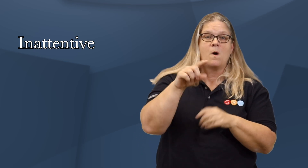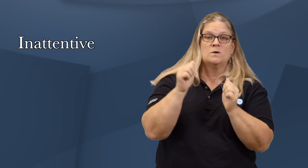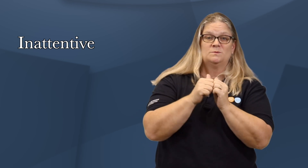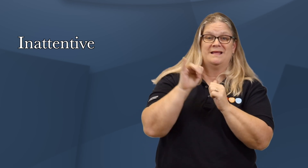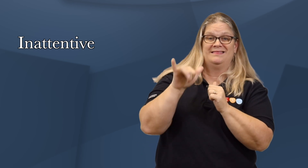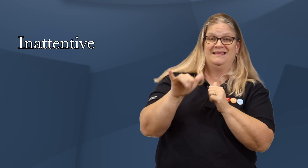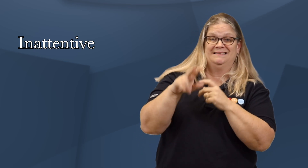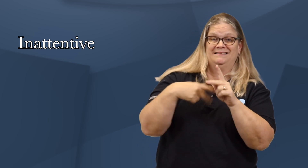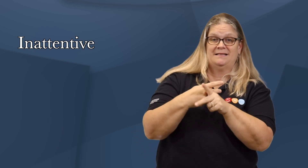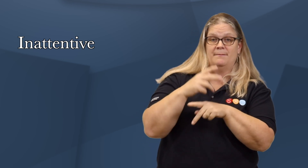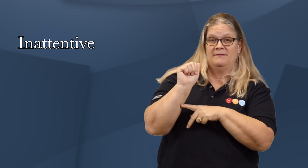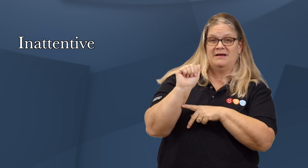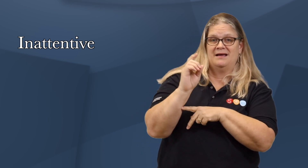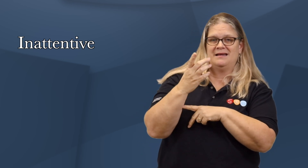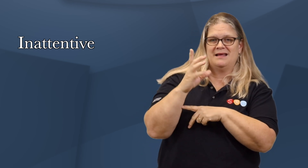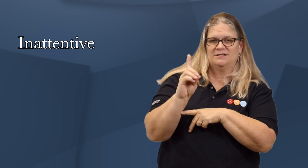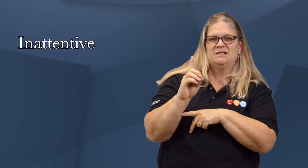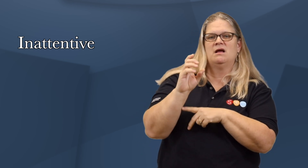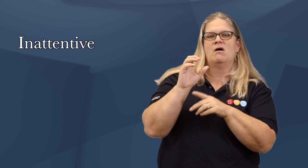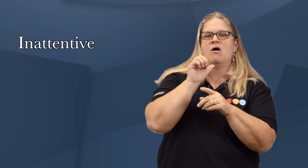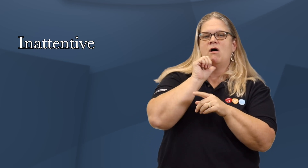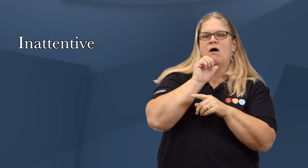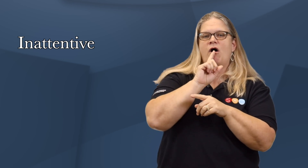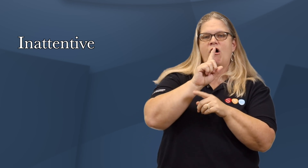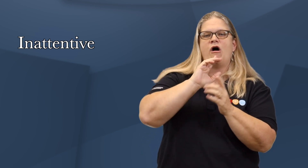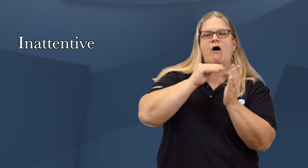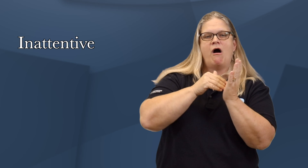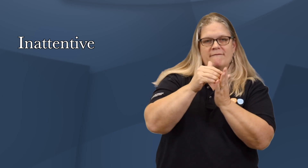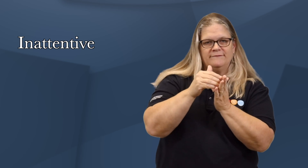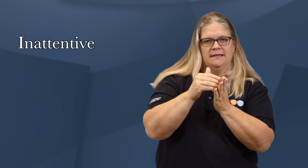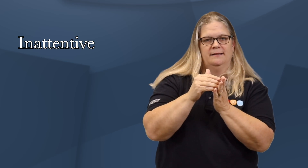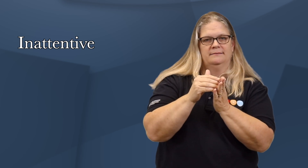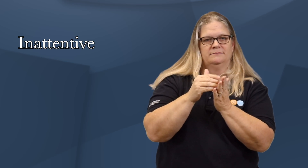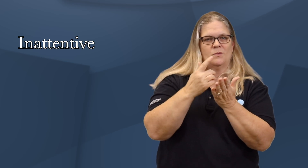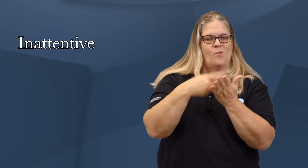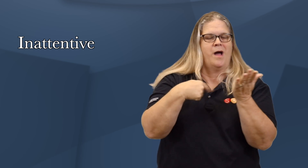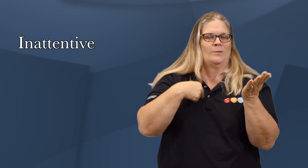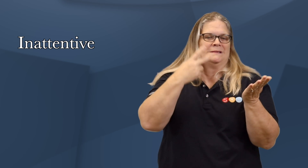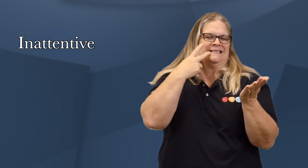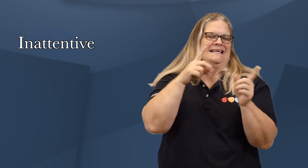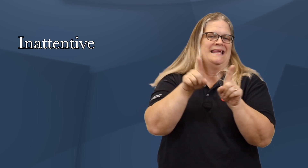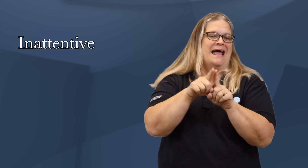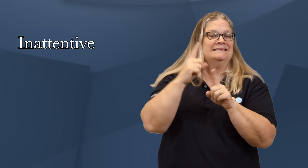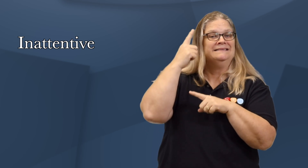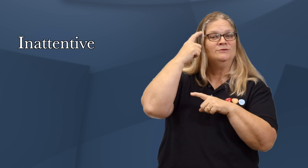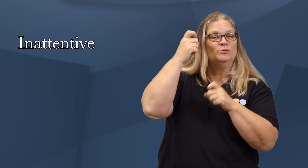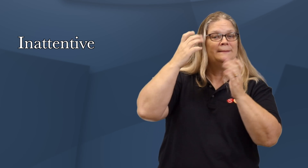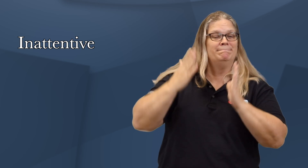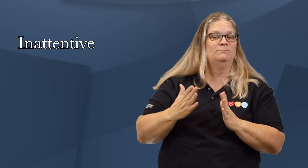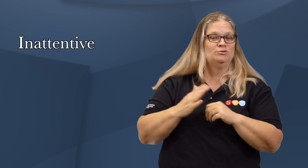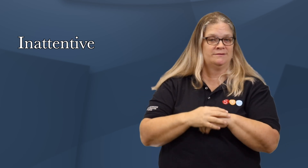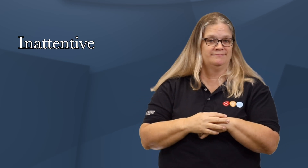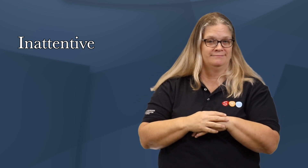Those with this type of ADHD are, oftentimes, what we see as daydreamers.